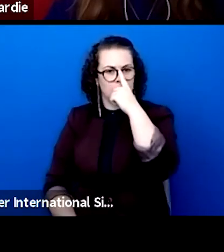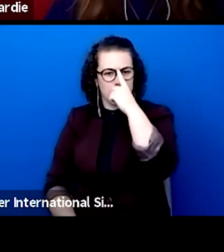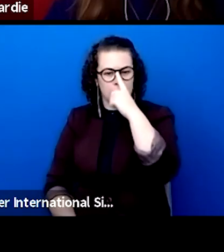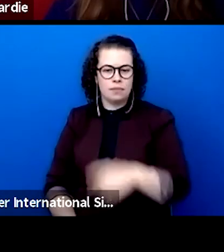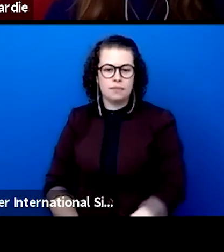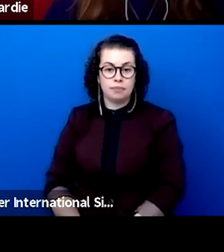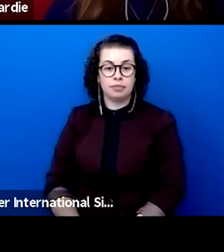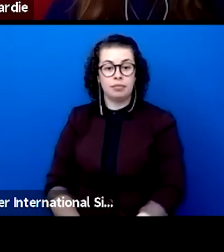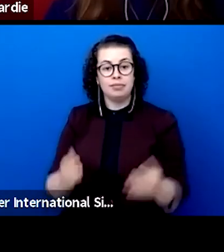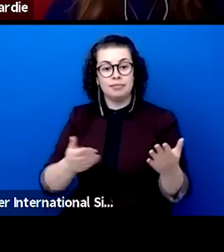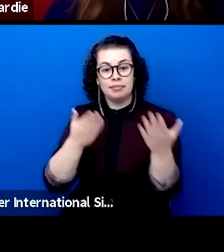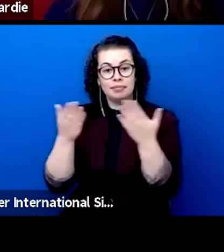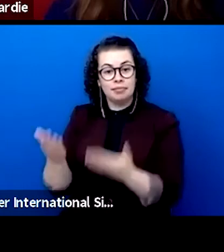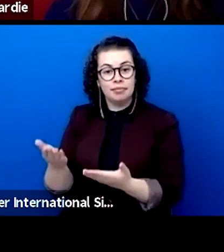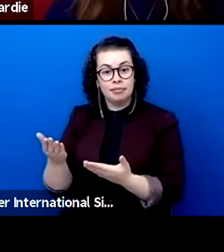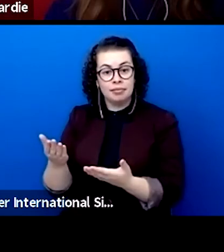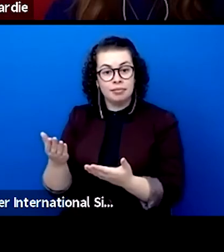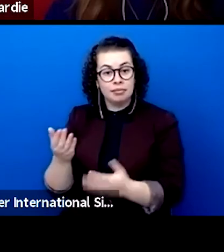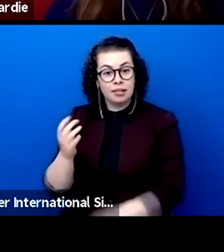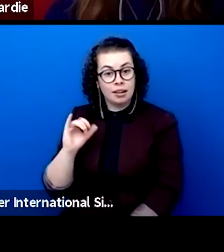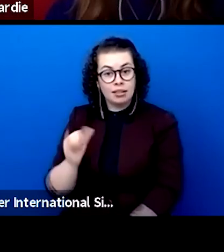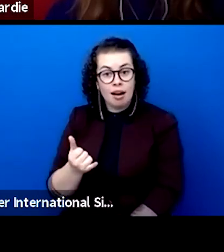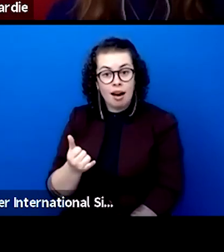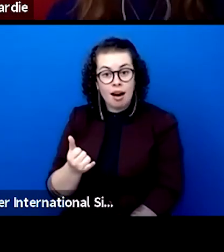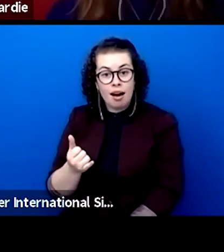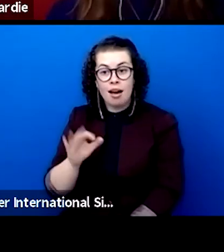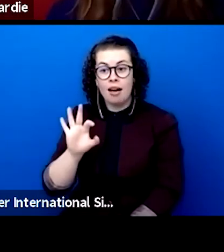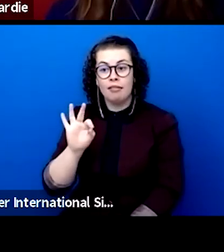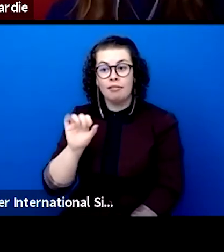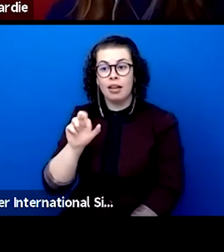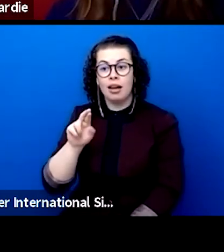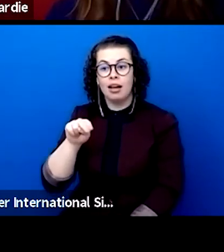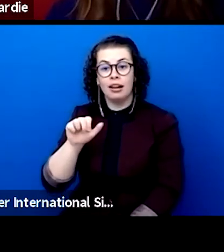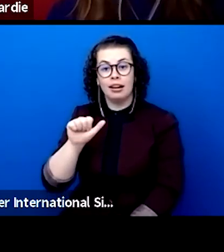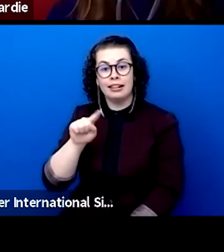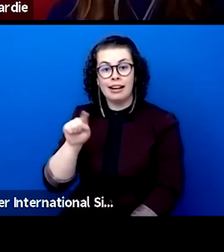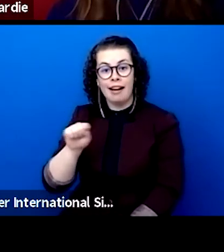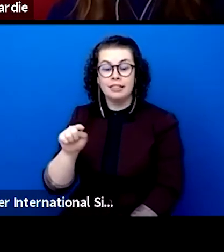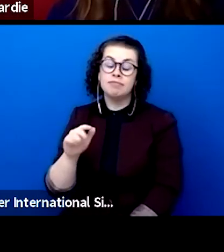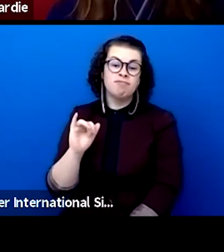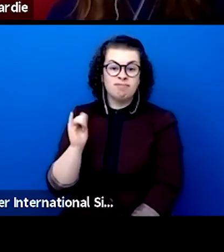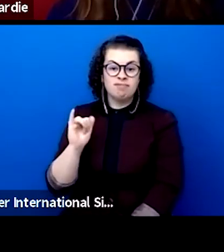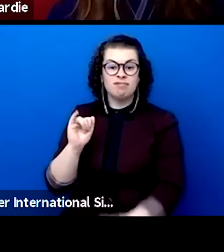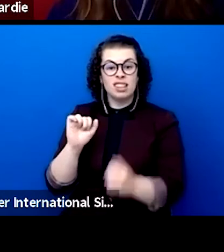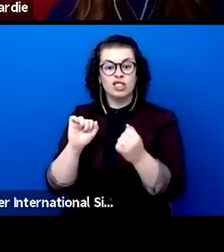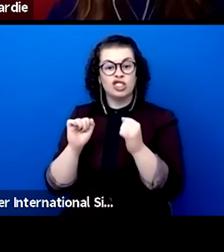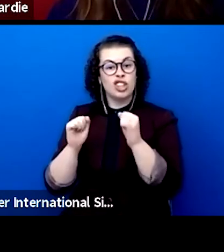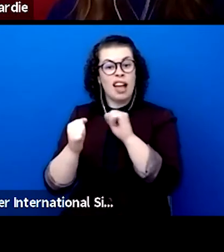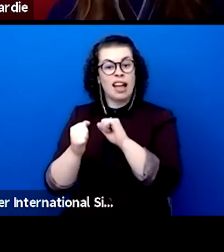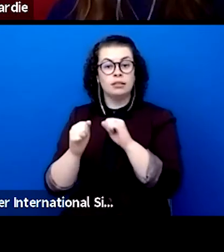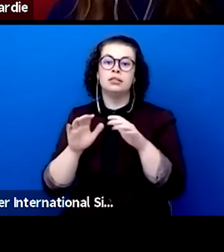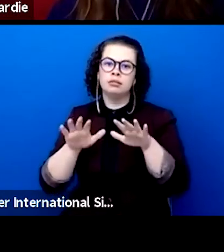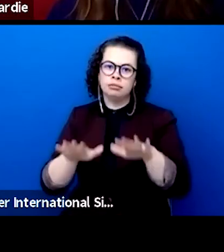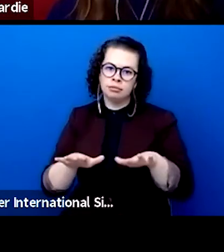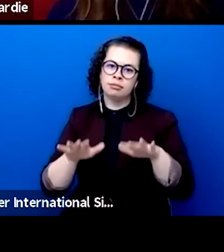Farnaz, yeah, it's slow but it is changing. I think also, there are so many different ways to